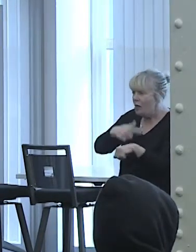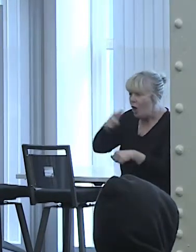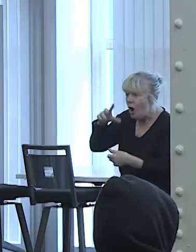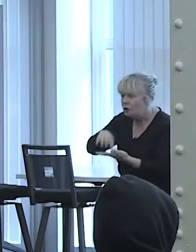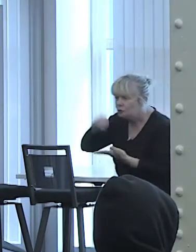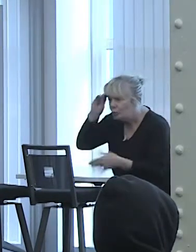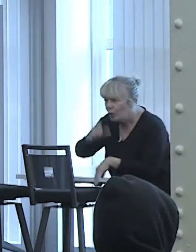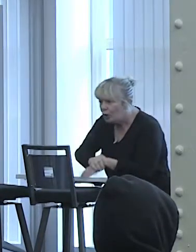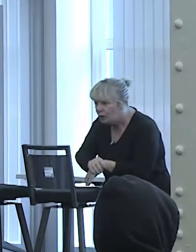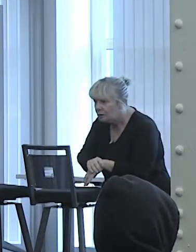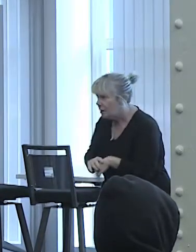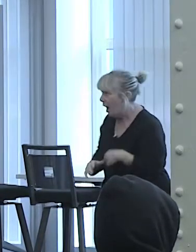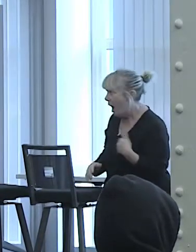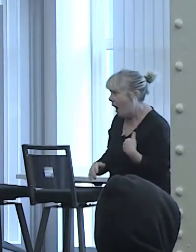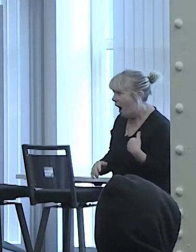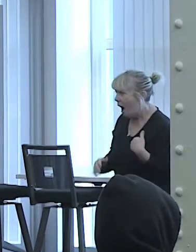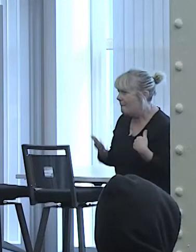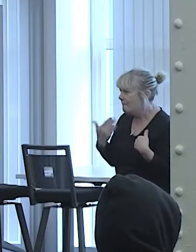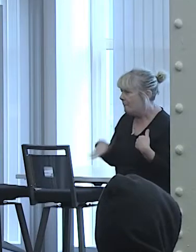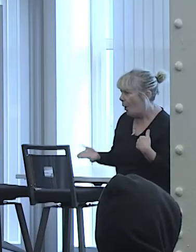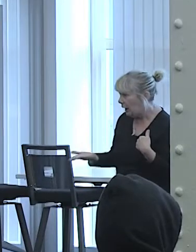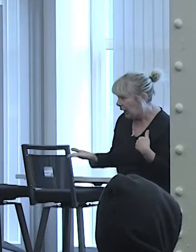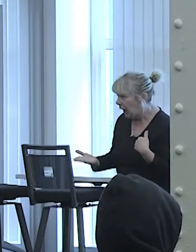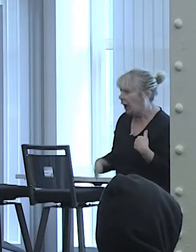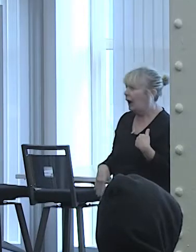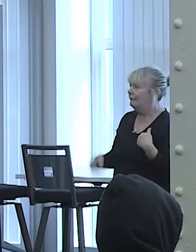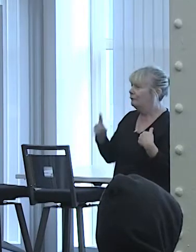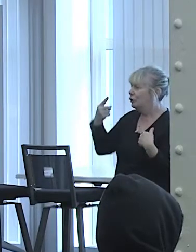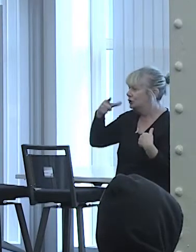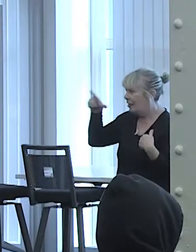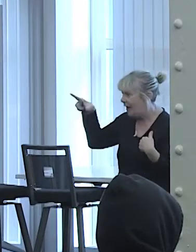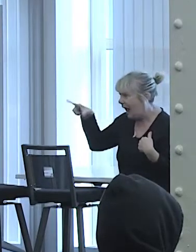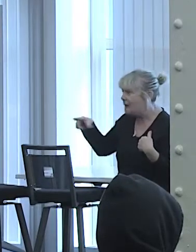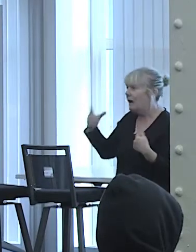Oh, I was raised here, it's my first language, I think that's how I learned it.